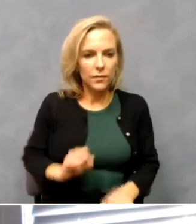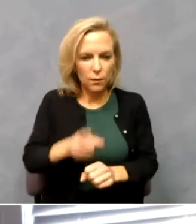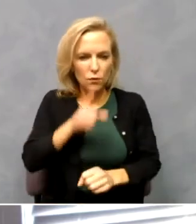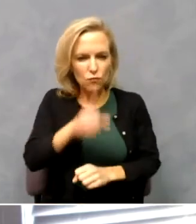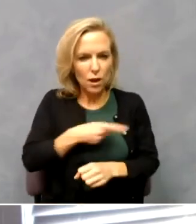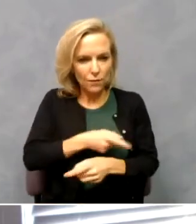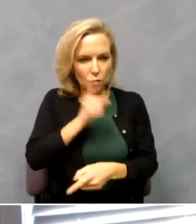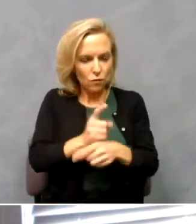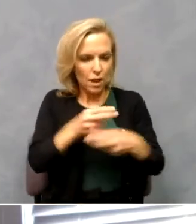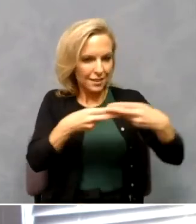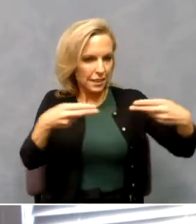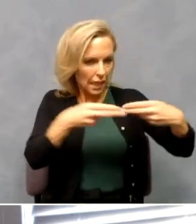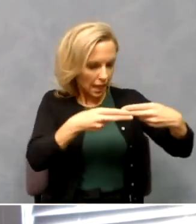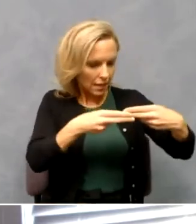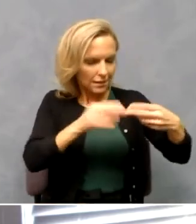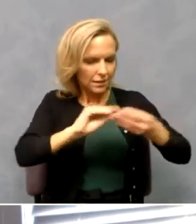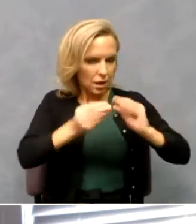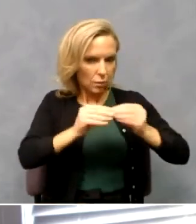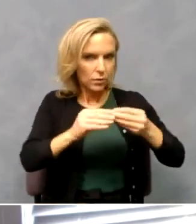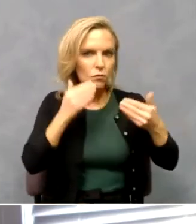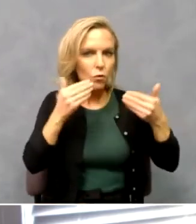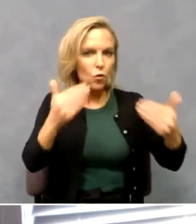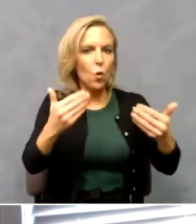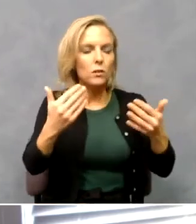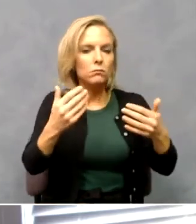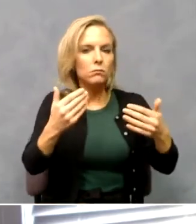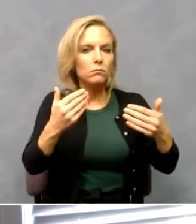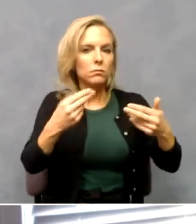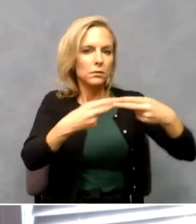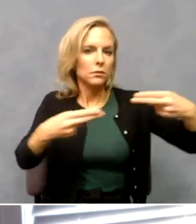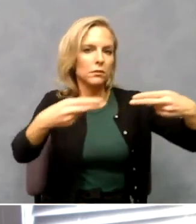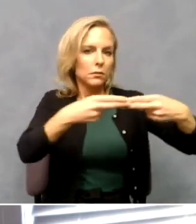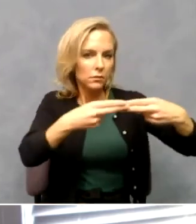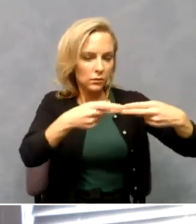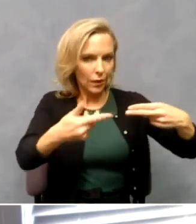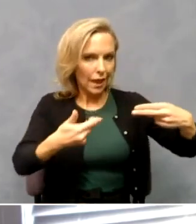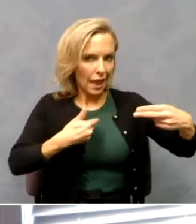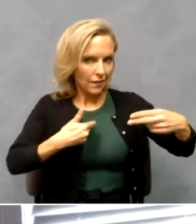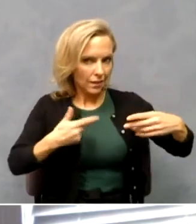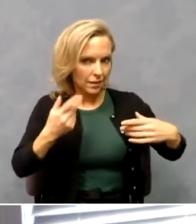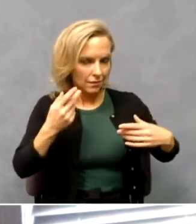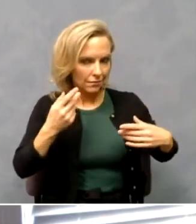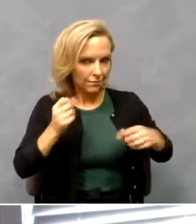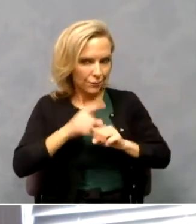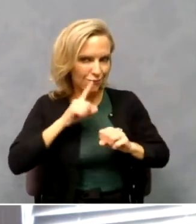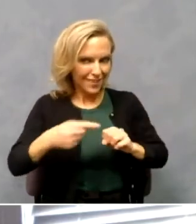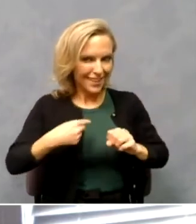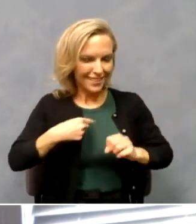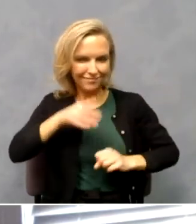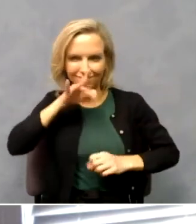Scott, if you can put up the slide you have and we'll see if they're the ones I need.